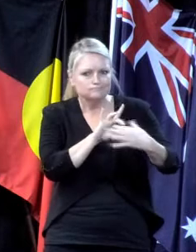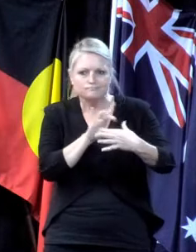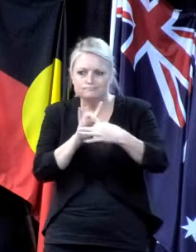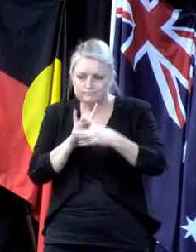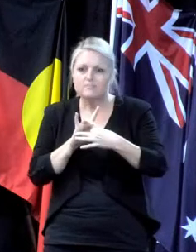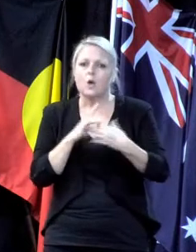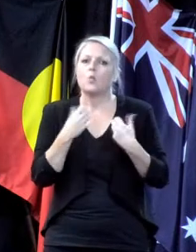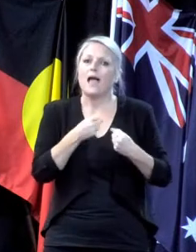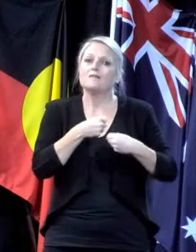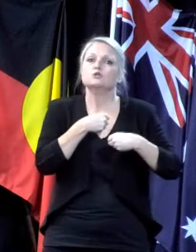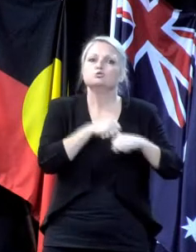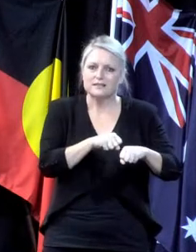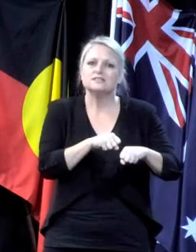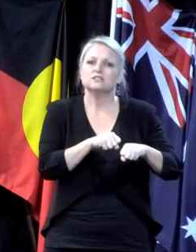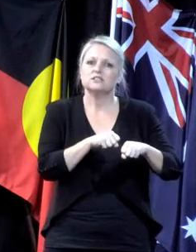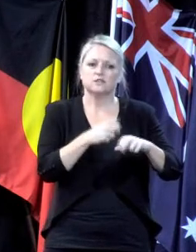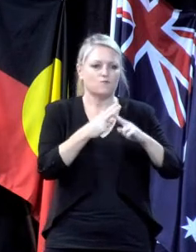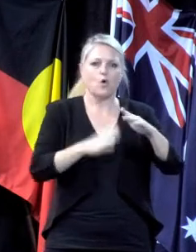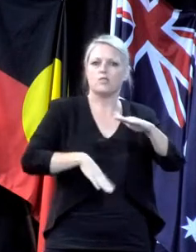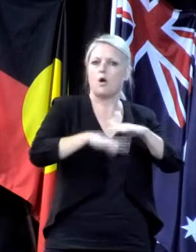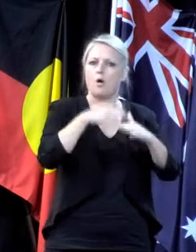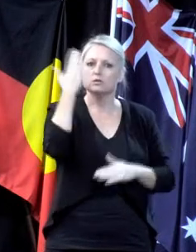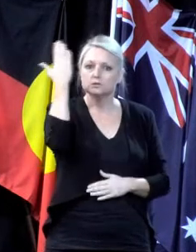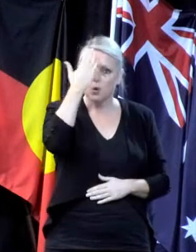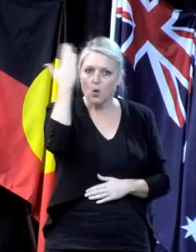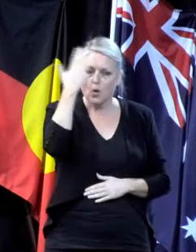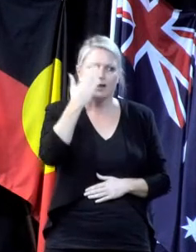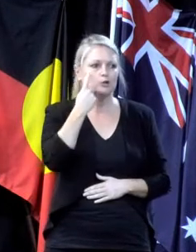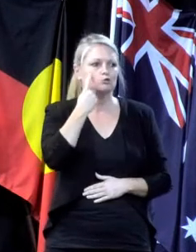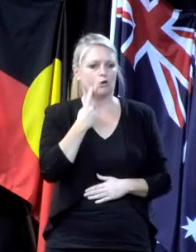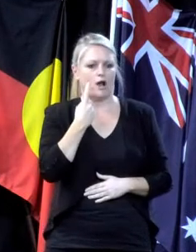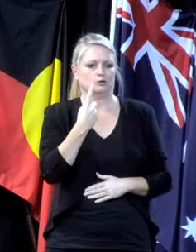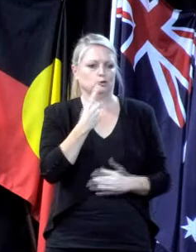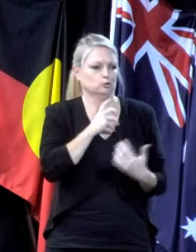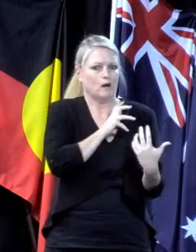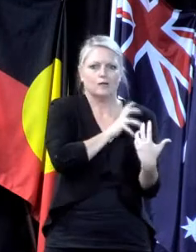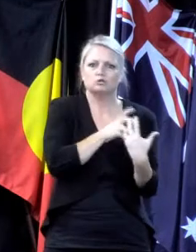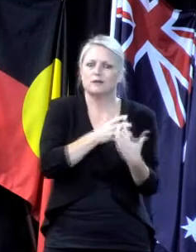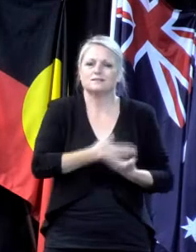at that universal-tier level to address and meet the needs of the broadest population.